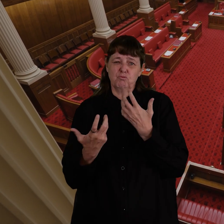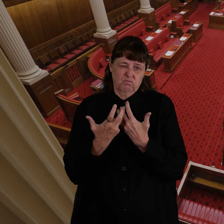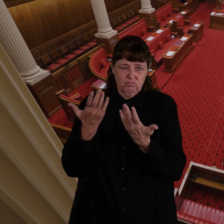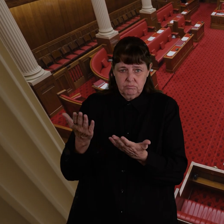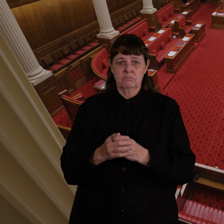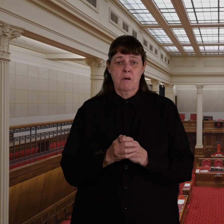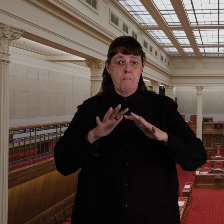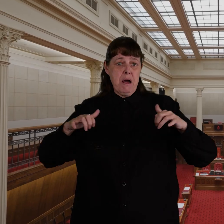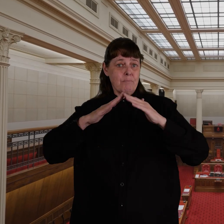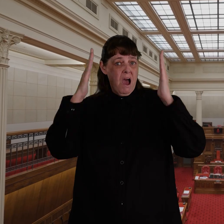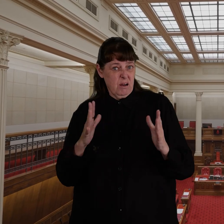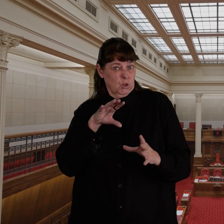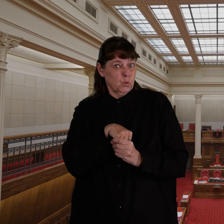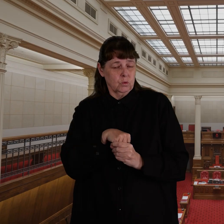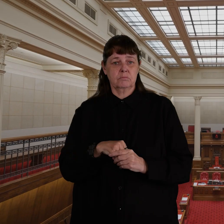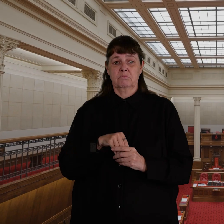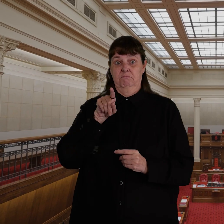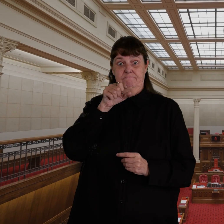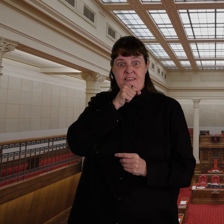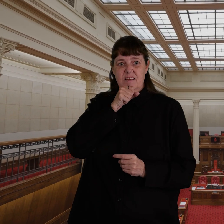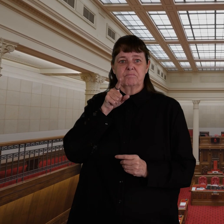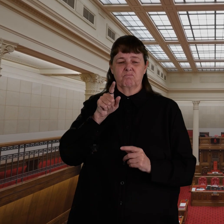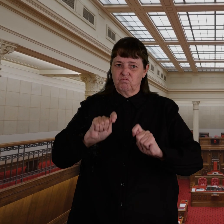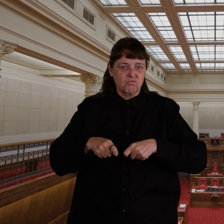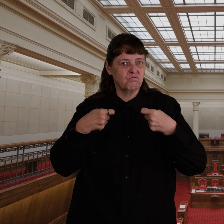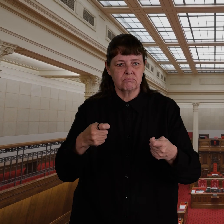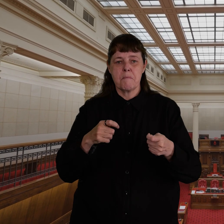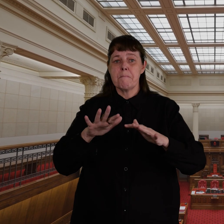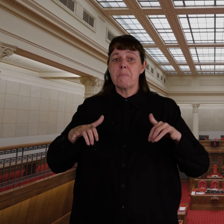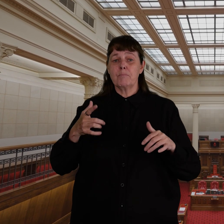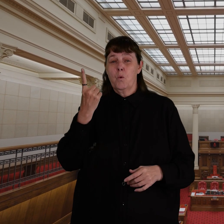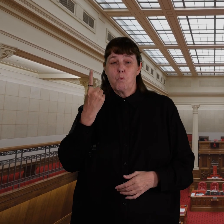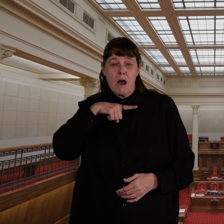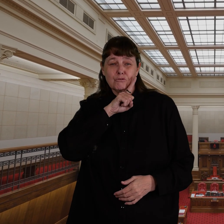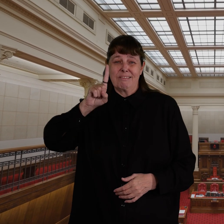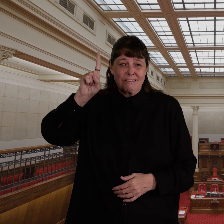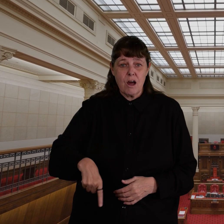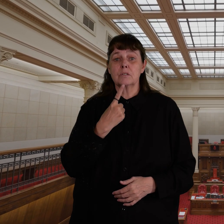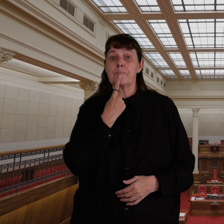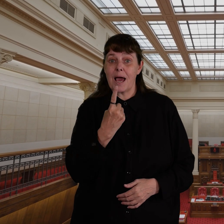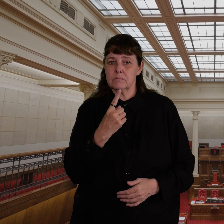Langdon Bonython to finish construction of the Legislative Council Wing. 100,000 pounds, and